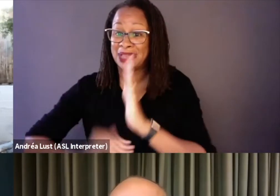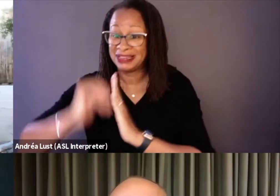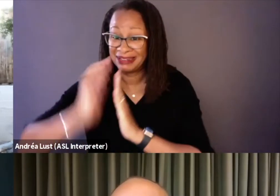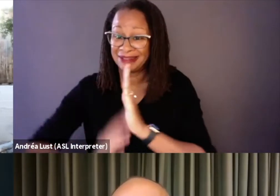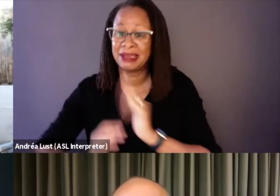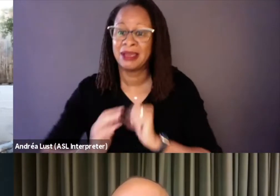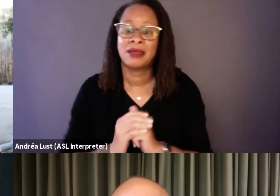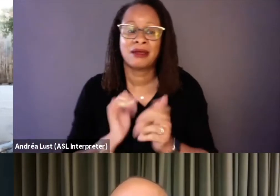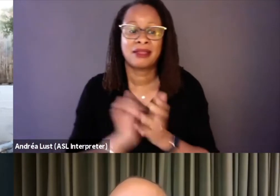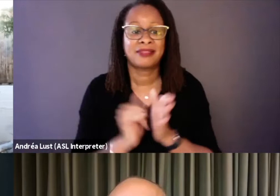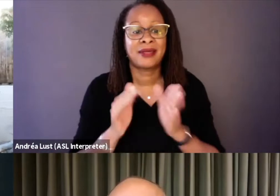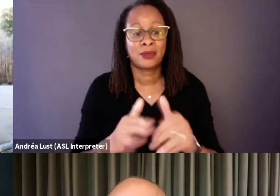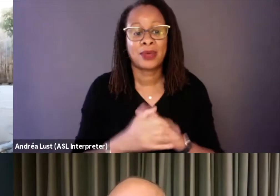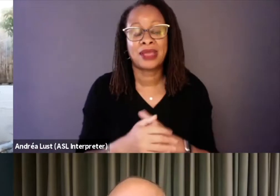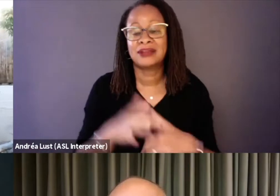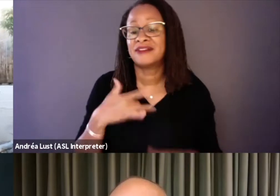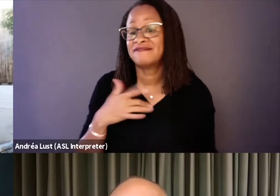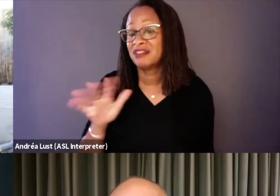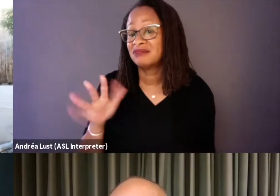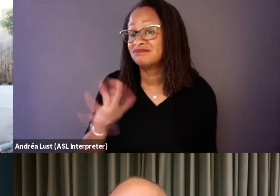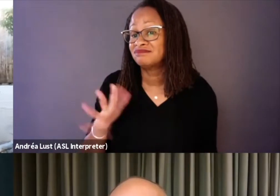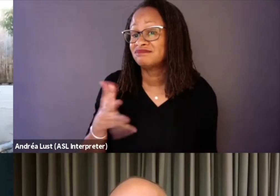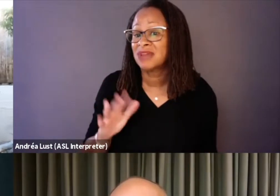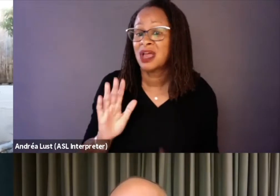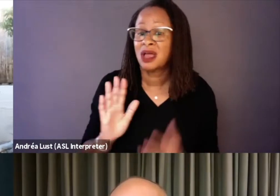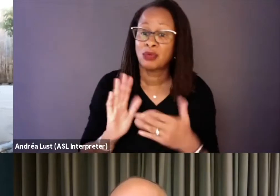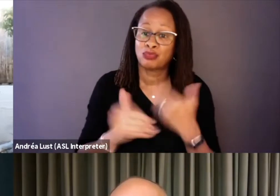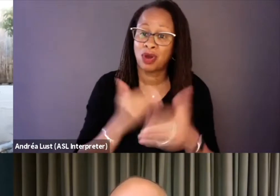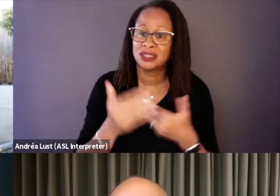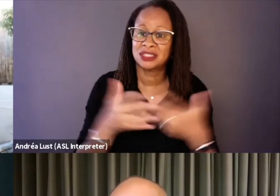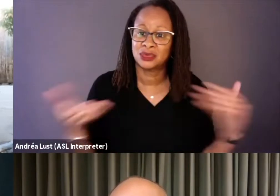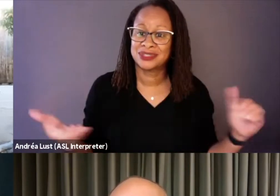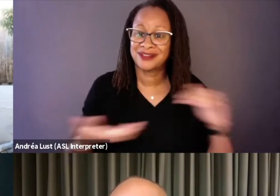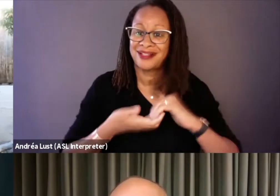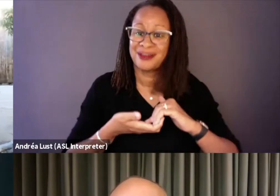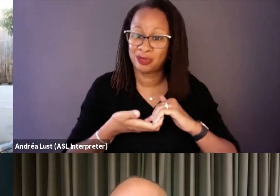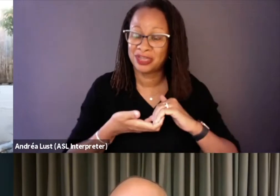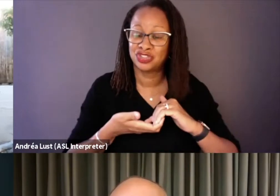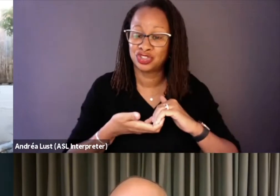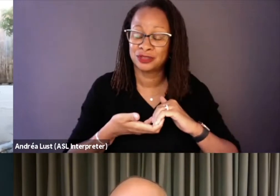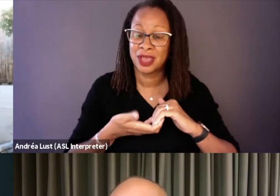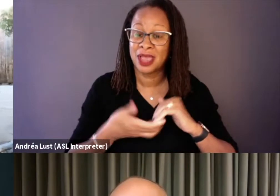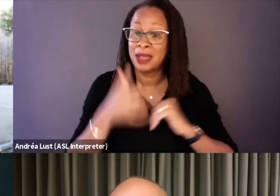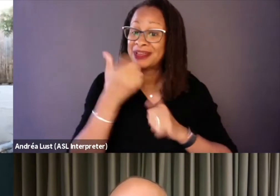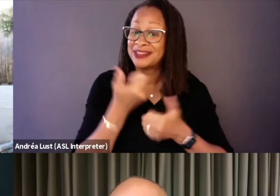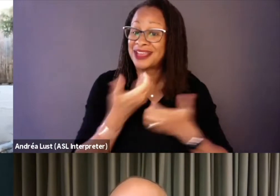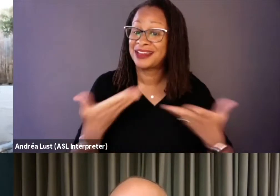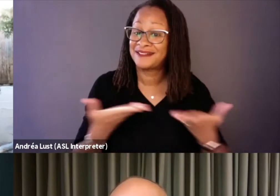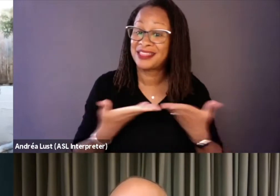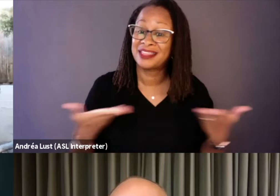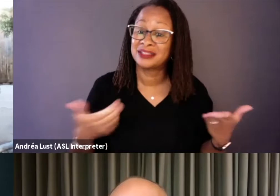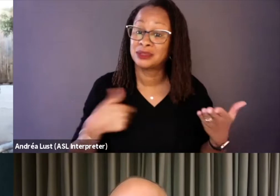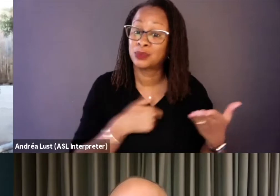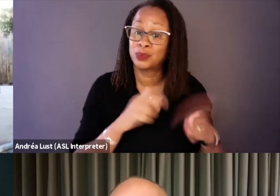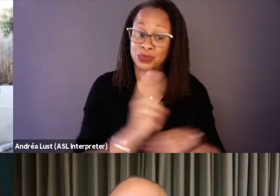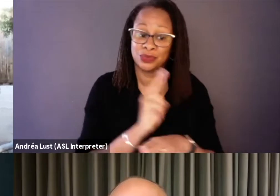it kind of felt like this process was a collaboration because any of the stuff we used were things